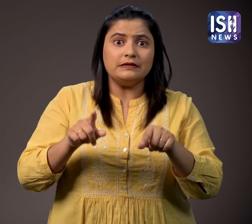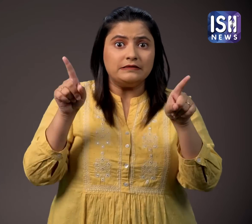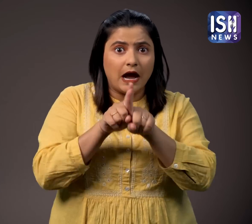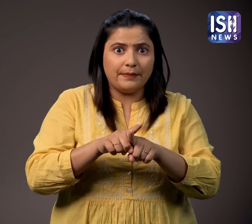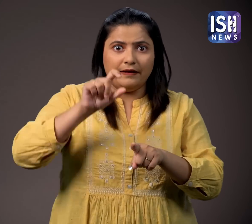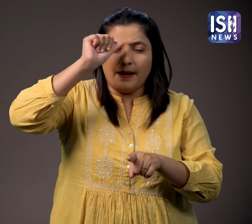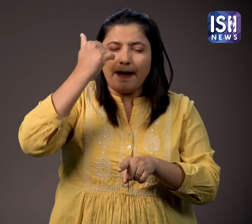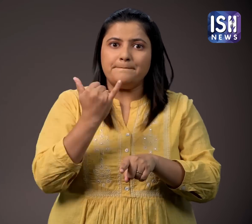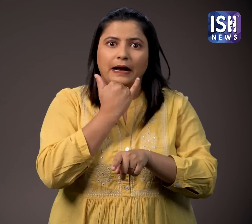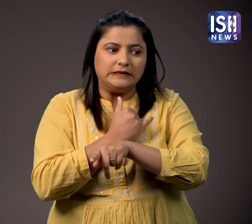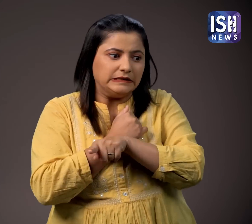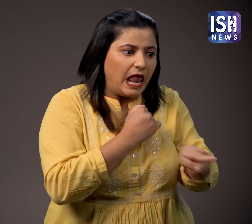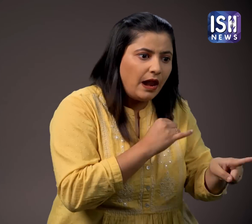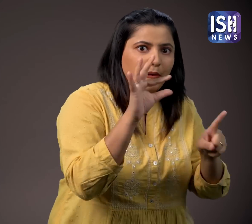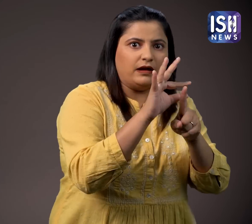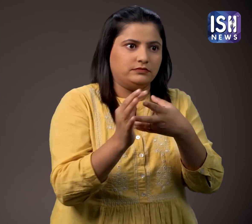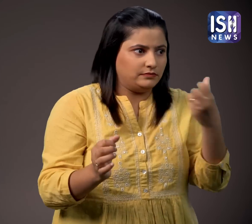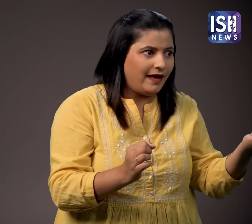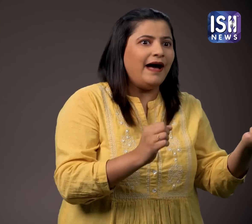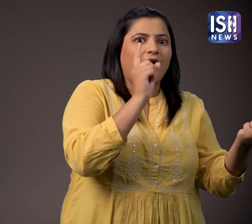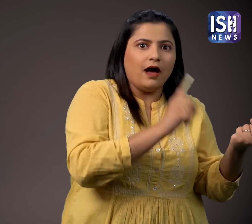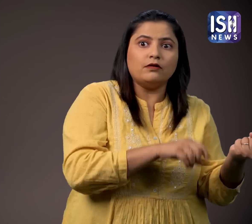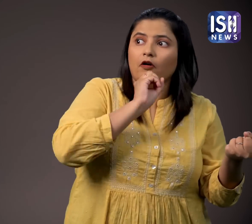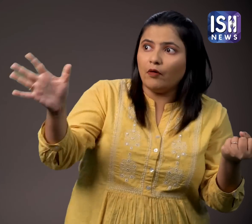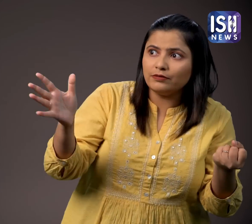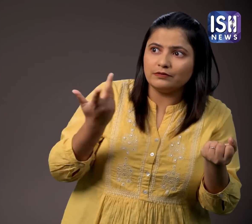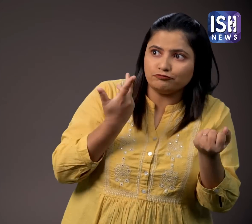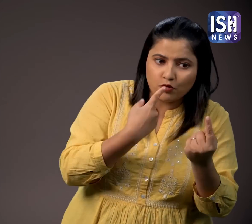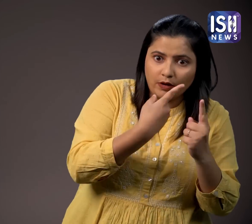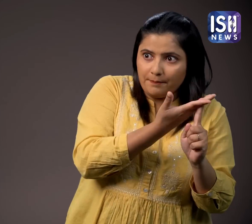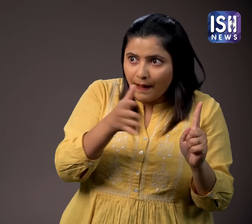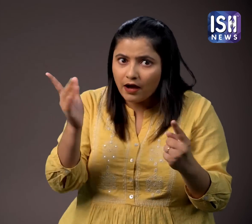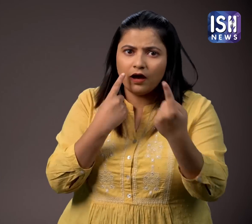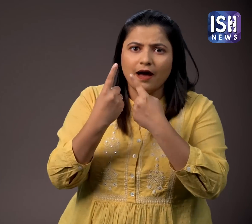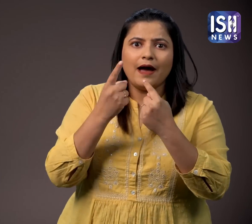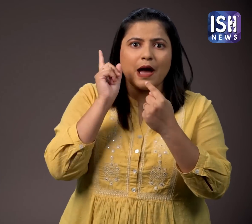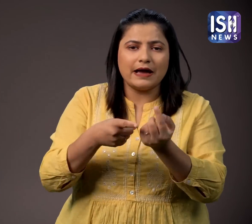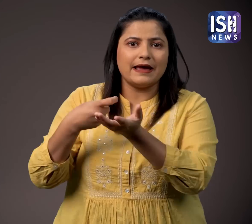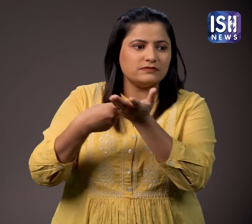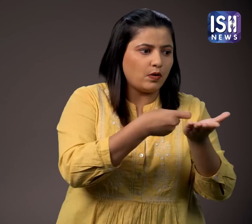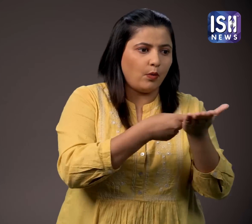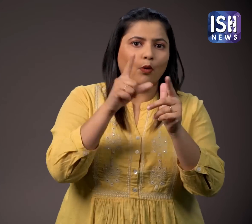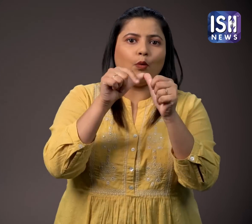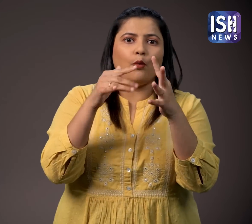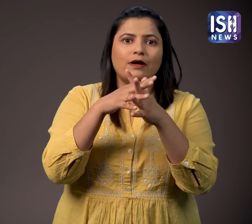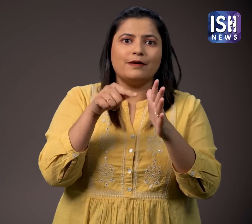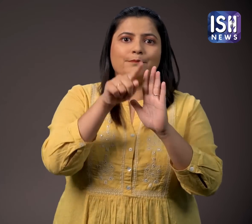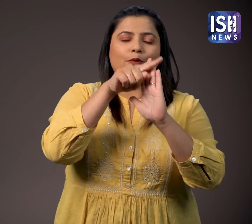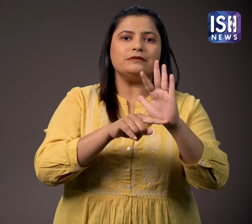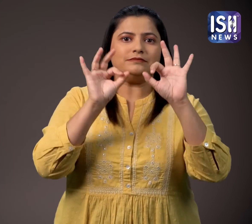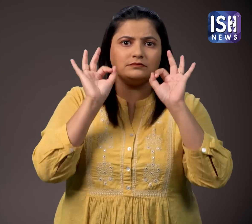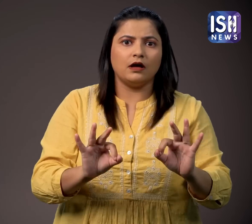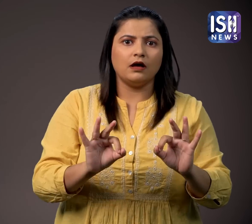Similarly, when an Indian soldier crossed the border by mistake, but Pakistan did not follow rules and nor showed any mercy.